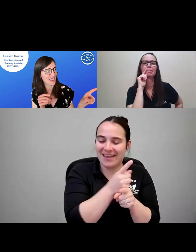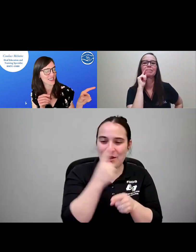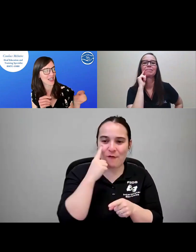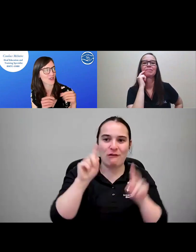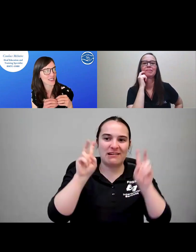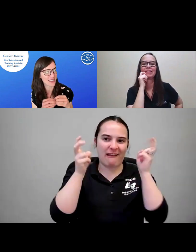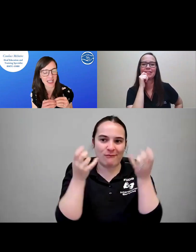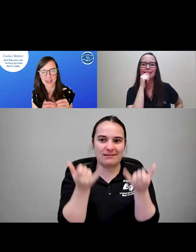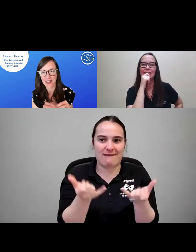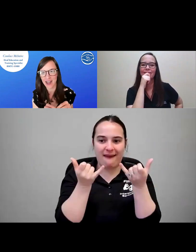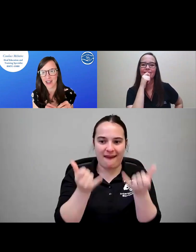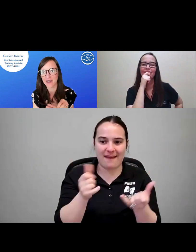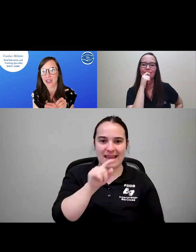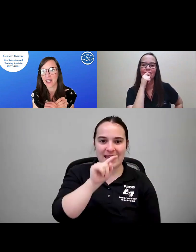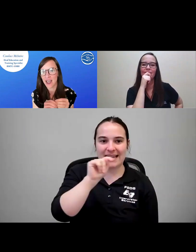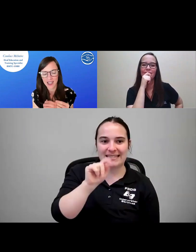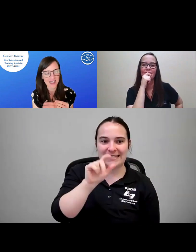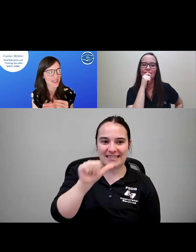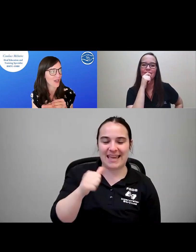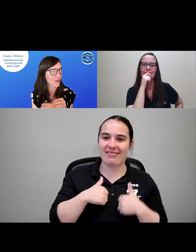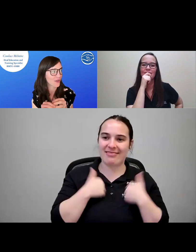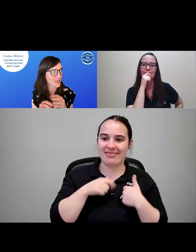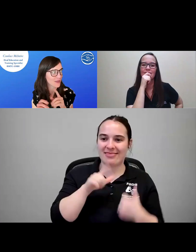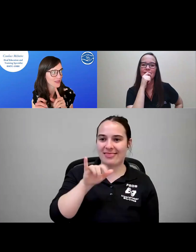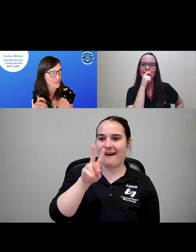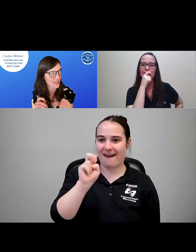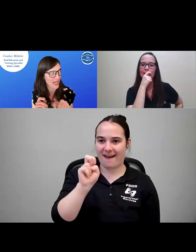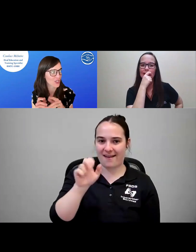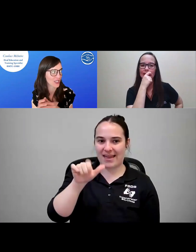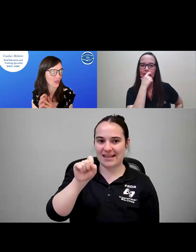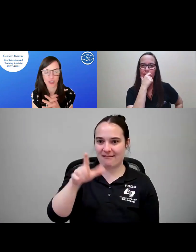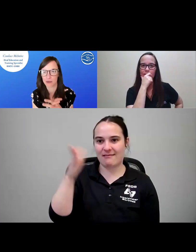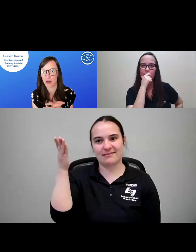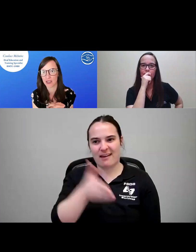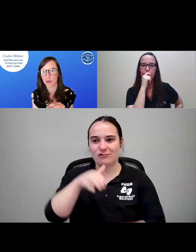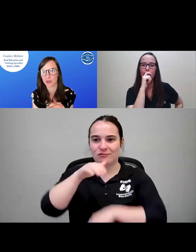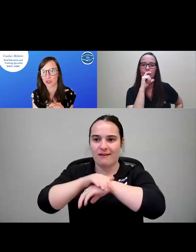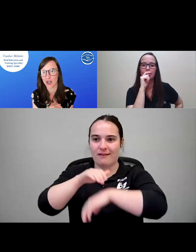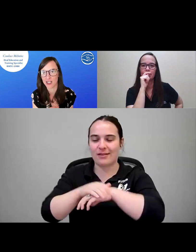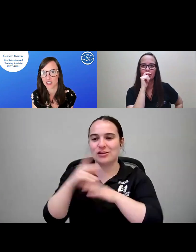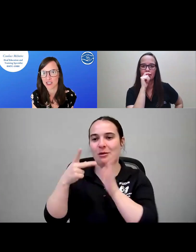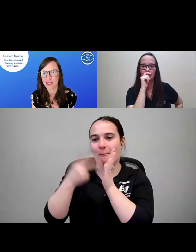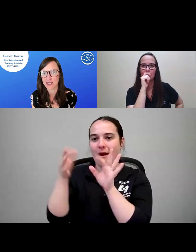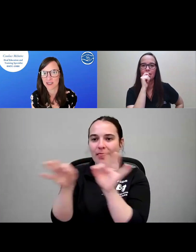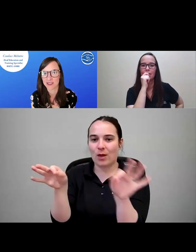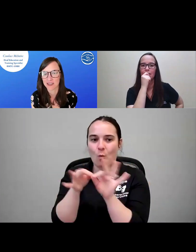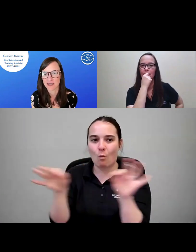today's title is TA-Live ASL/English Bilingual Strategies.